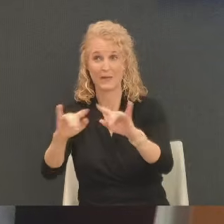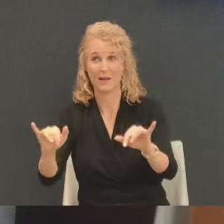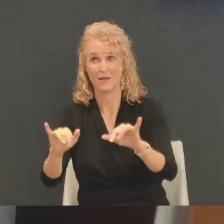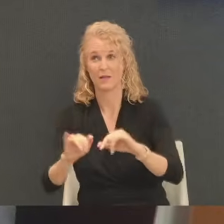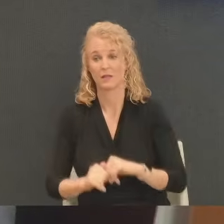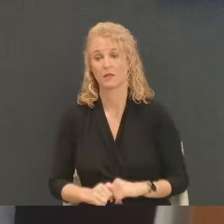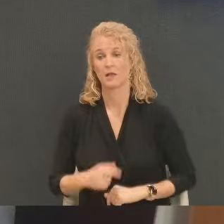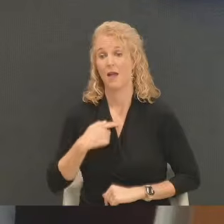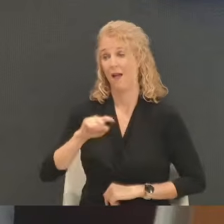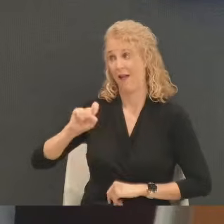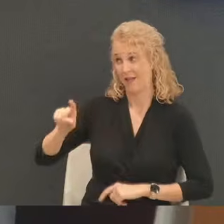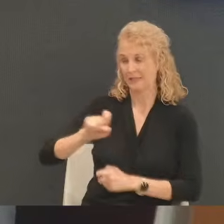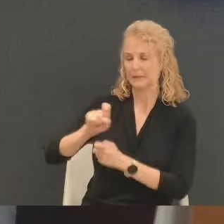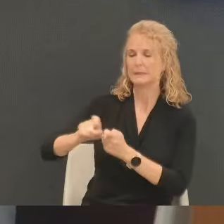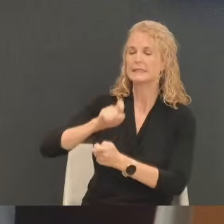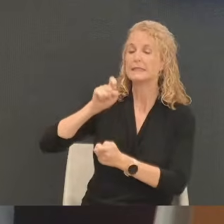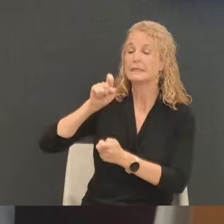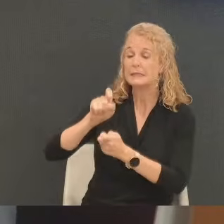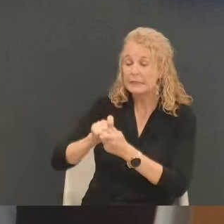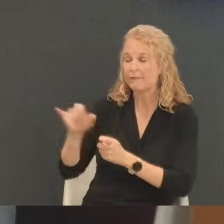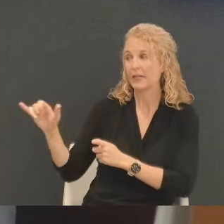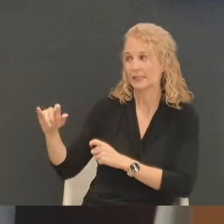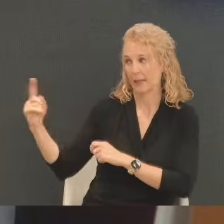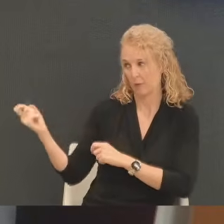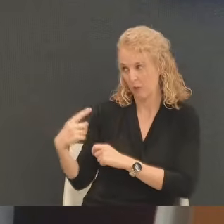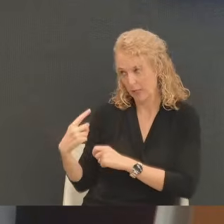I asked the specific question that you just asked and was told that yes,